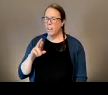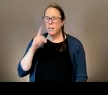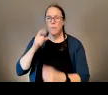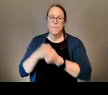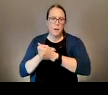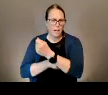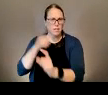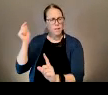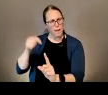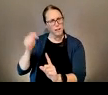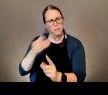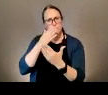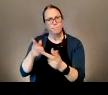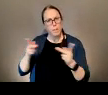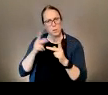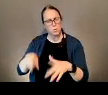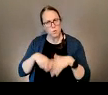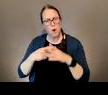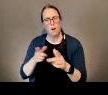and then you can expand from there.